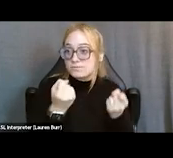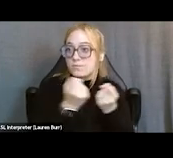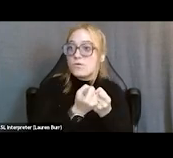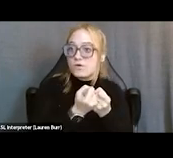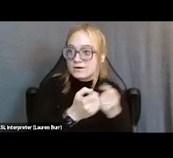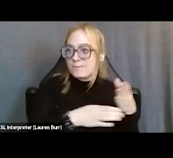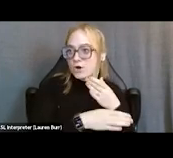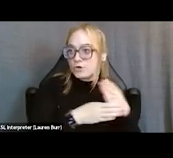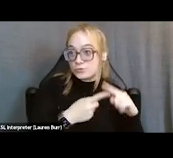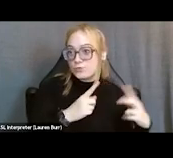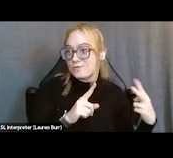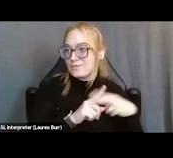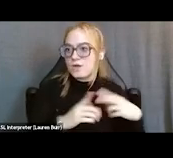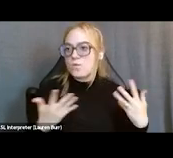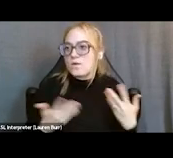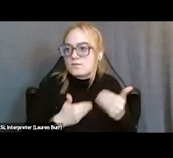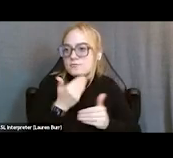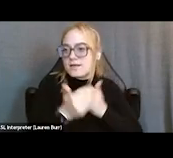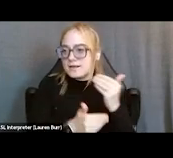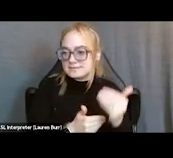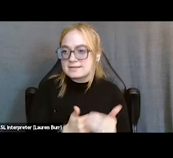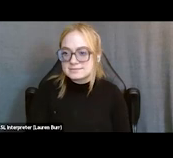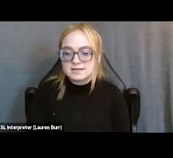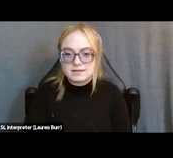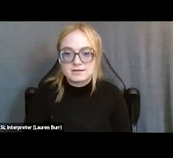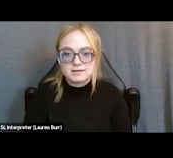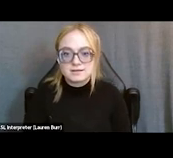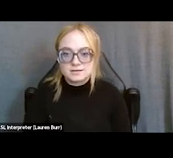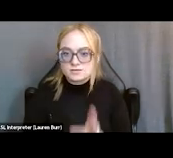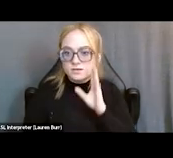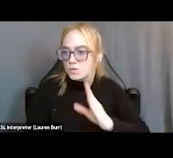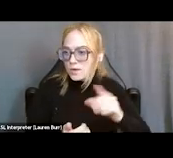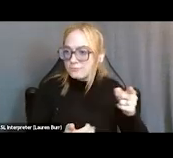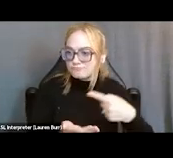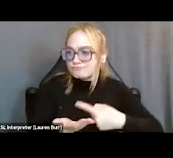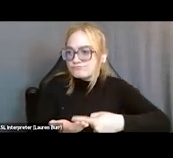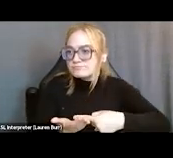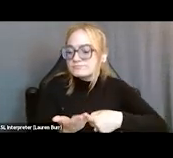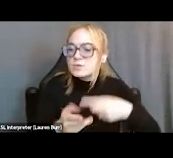and just what going through the process was like. So we're gonna discuss briefly kinda what it was like